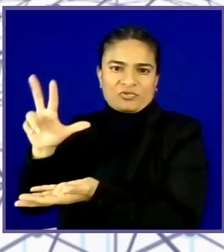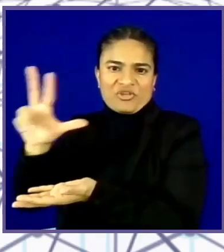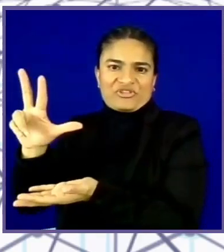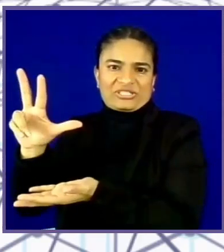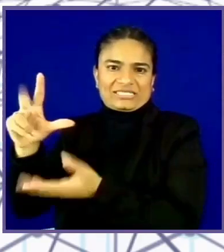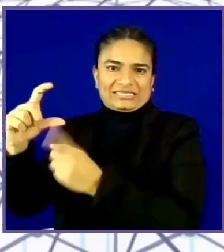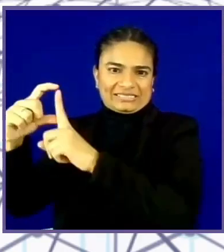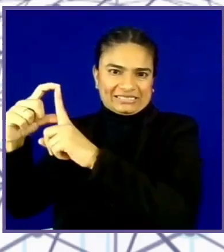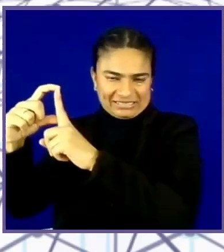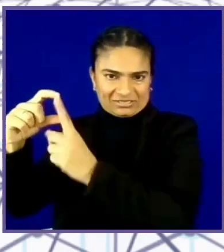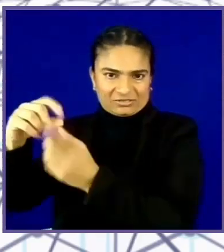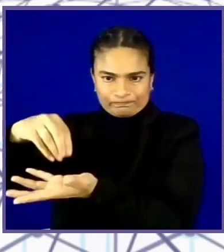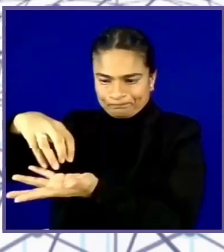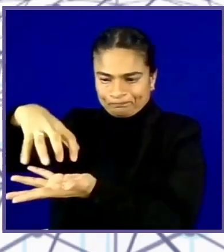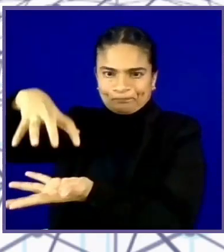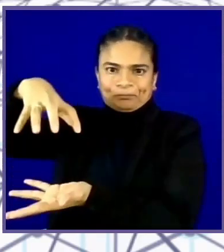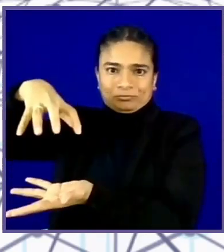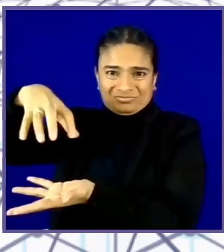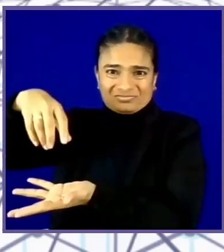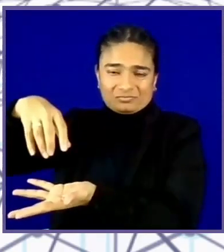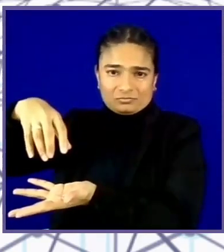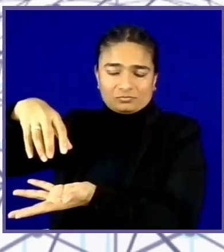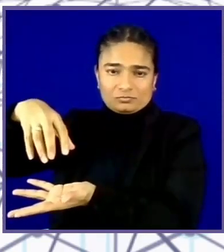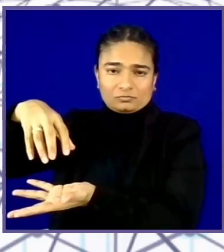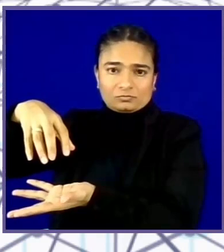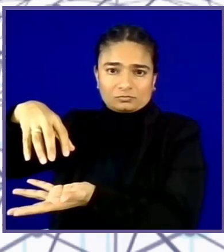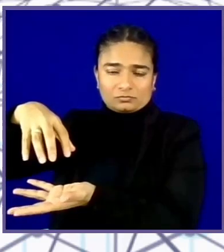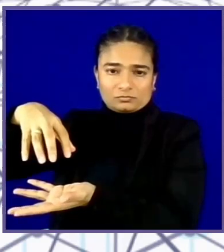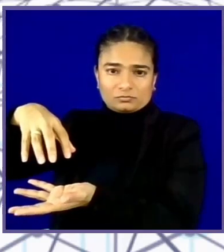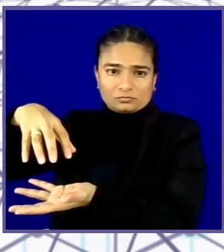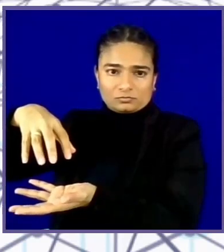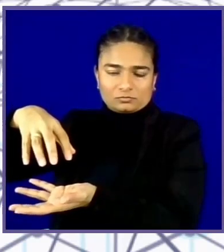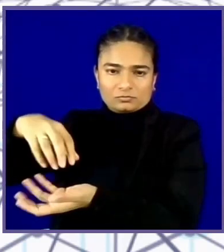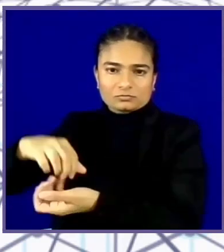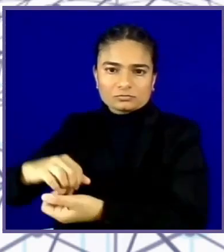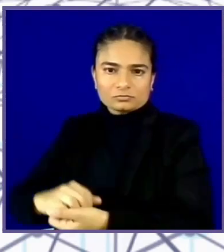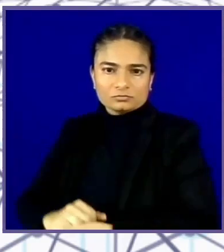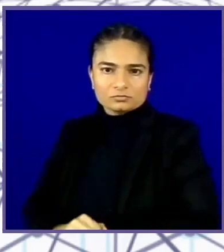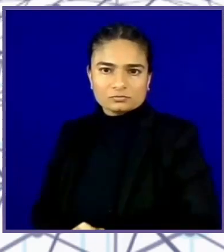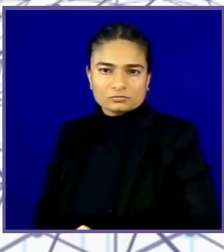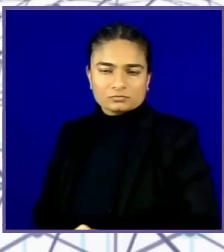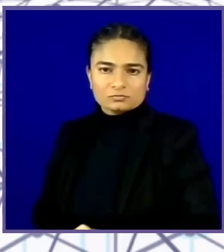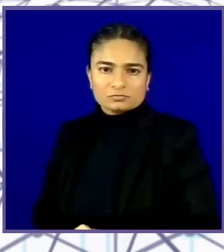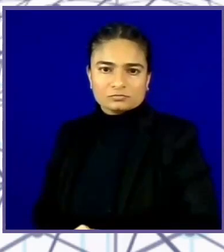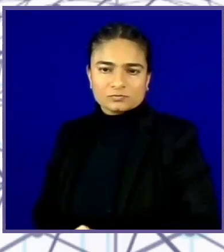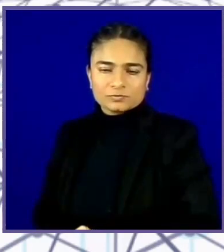So we are using similar methods to develop a local sustainable solutions for him as well.